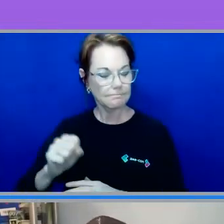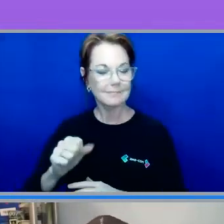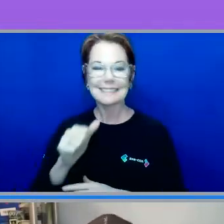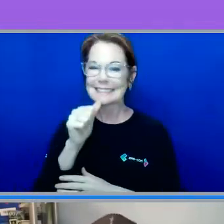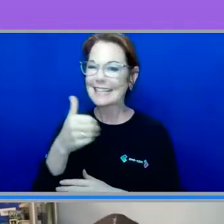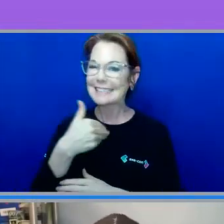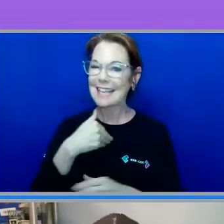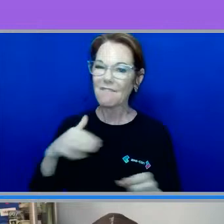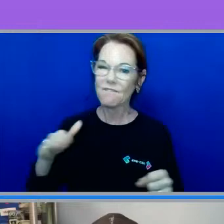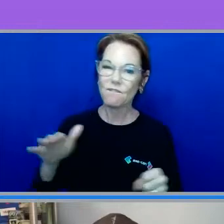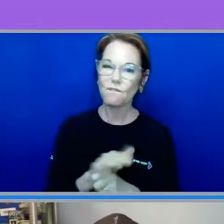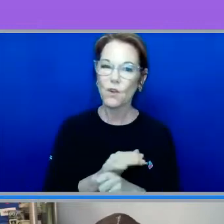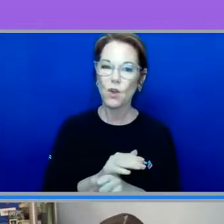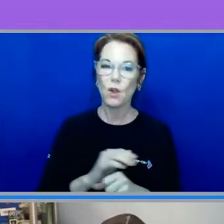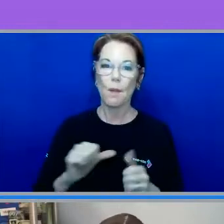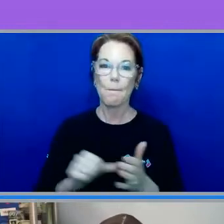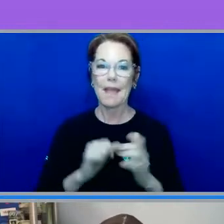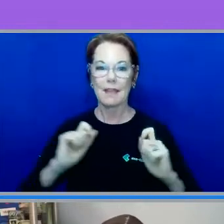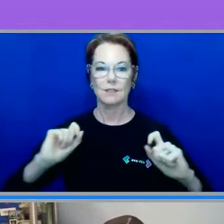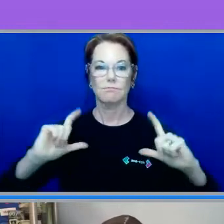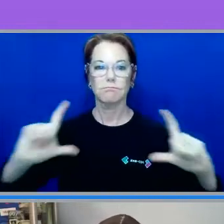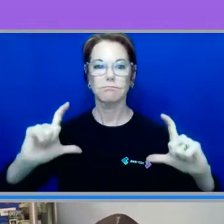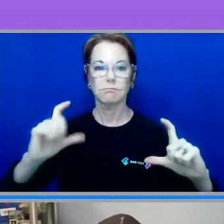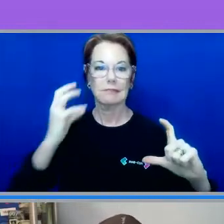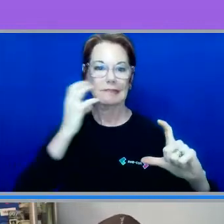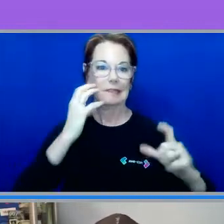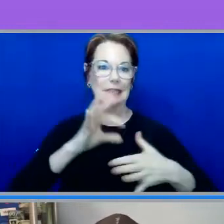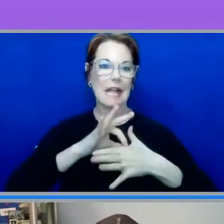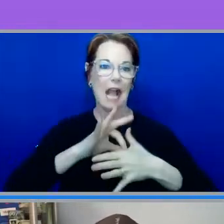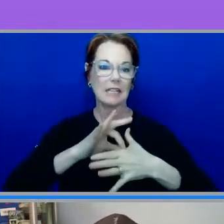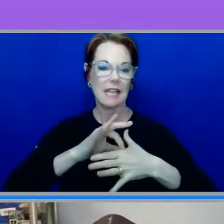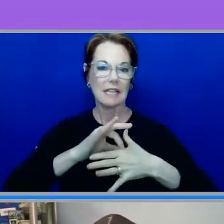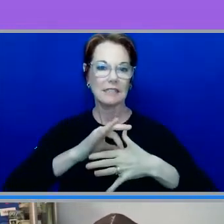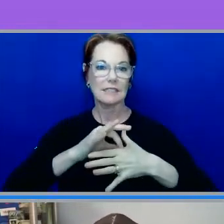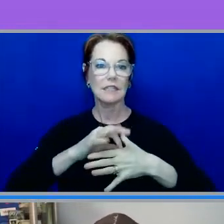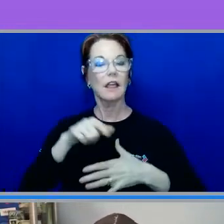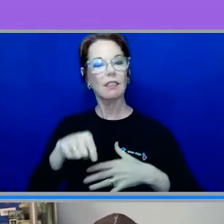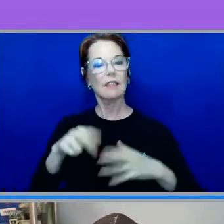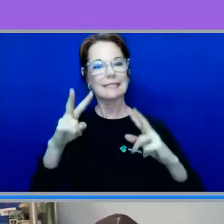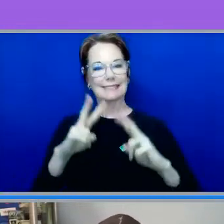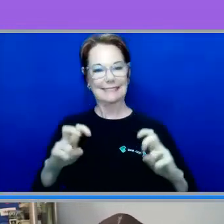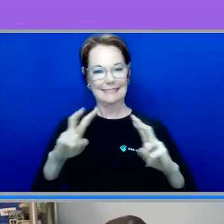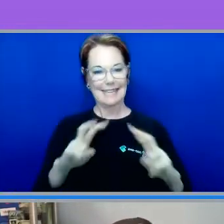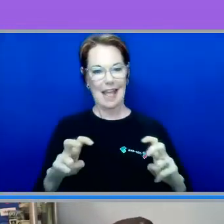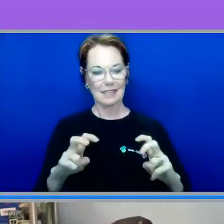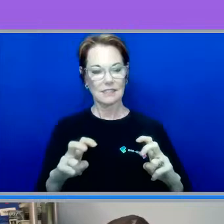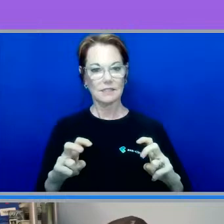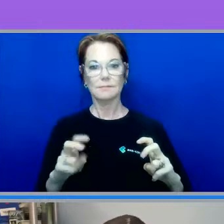full page context, right. We're doing this analysis statically.